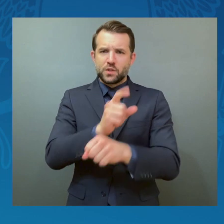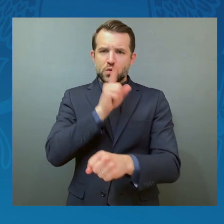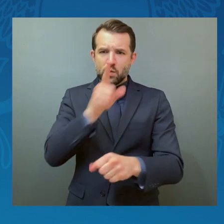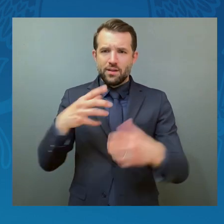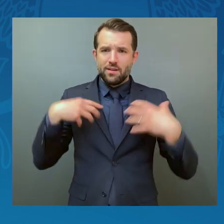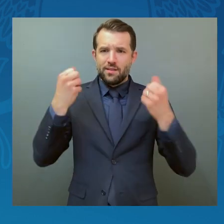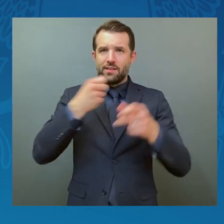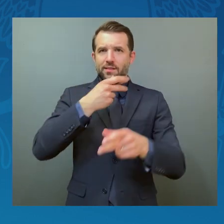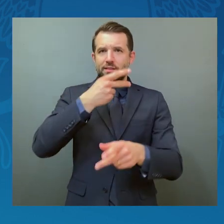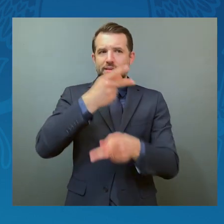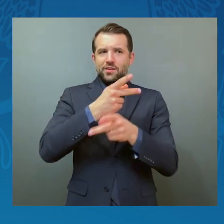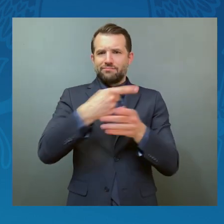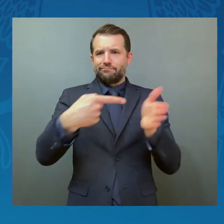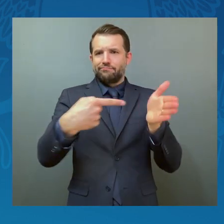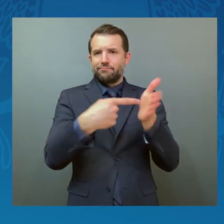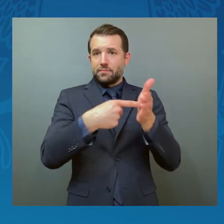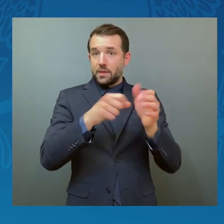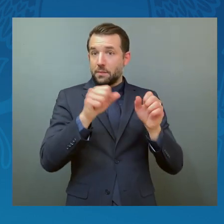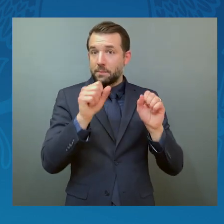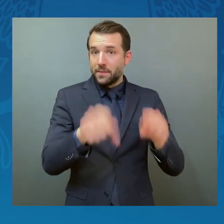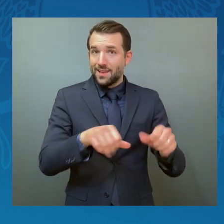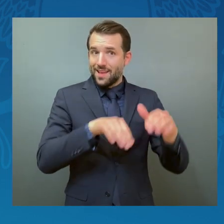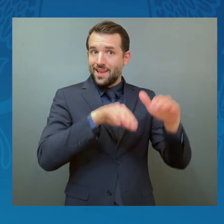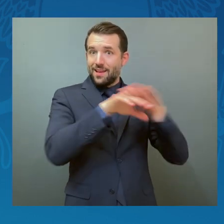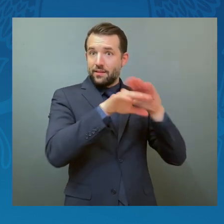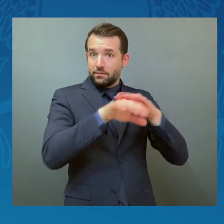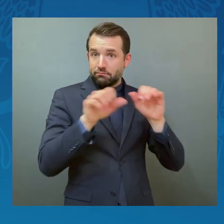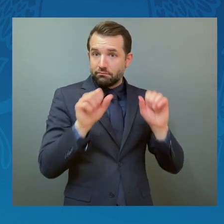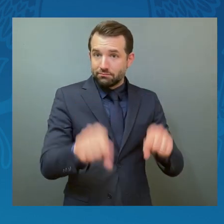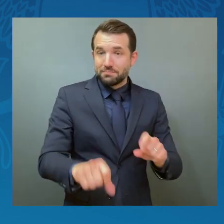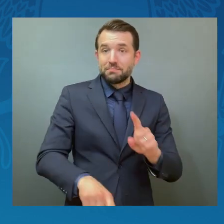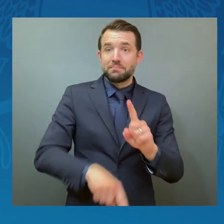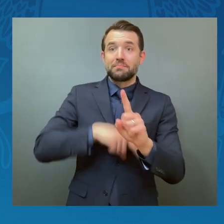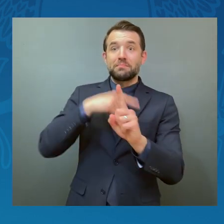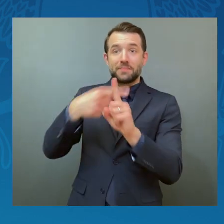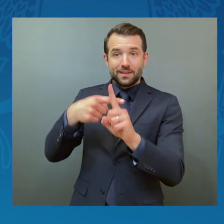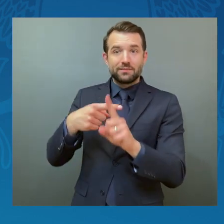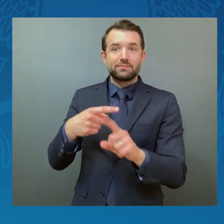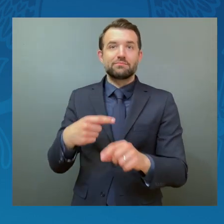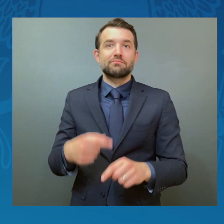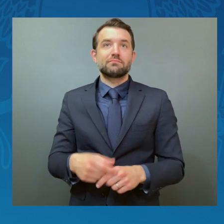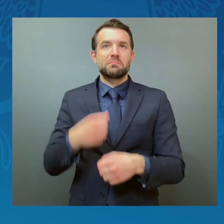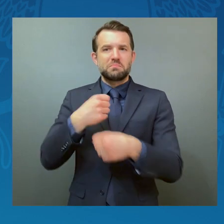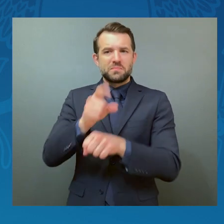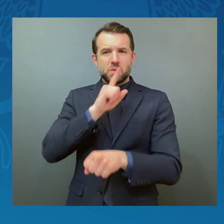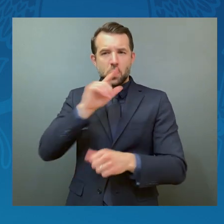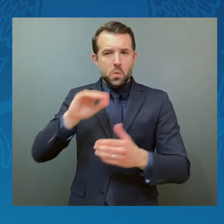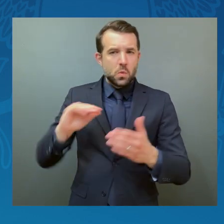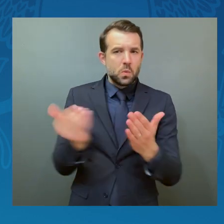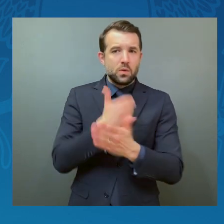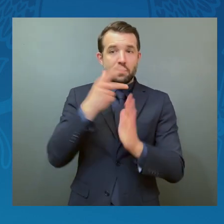but also one that will advance policies that help reduce the burden of medical debt on all of our households.